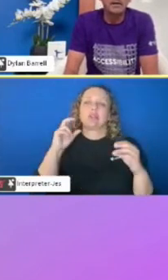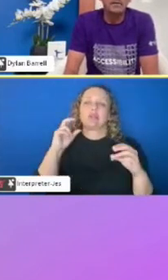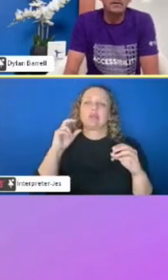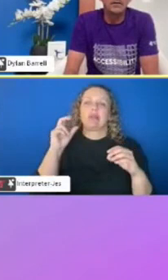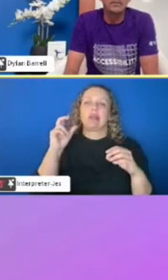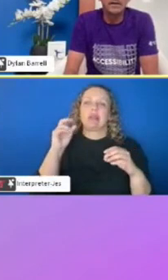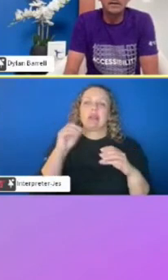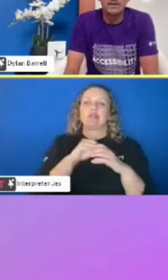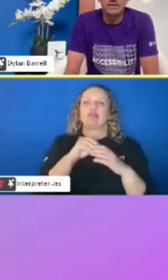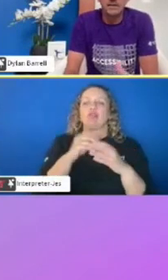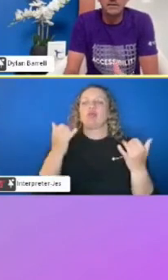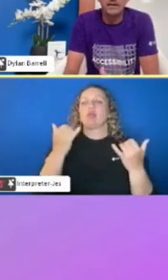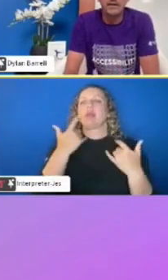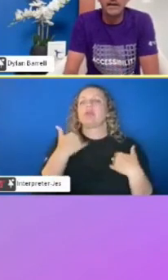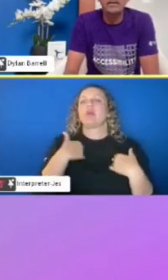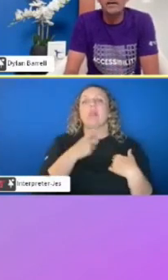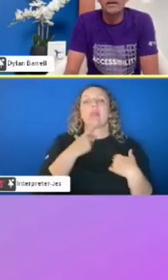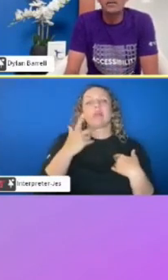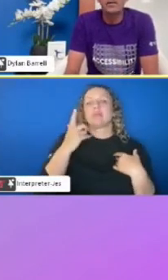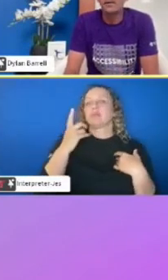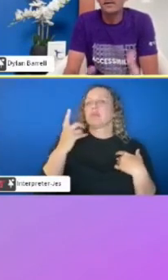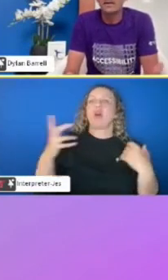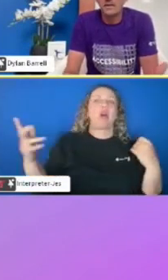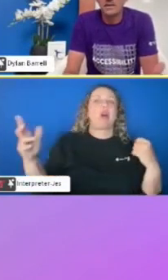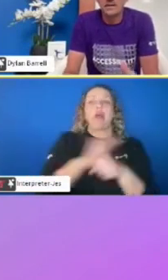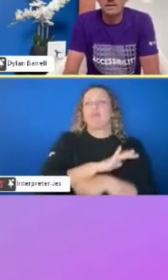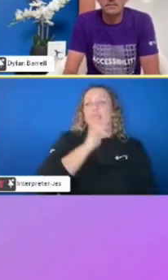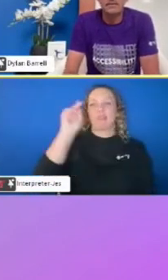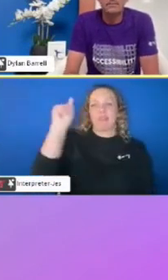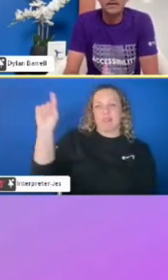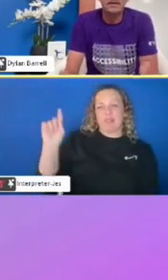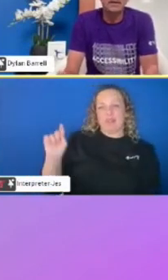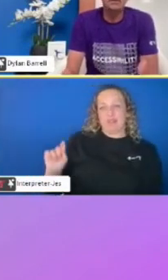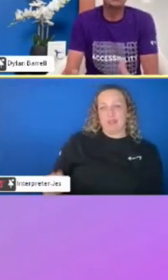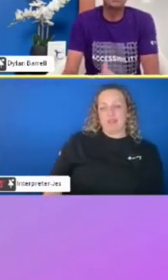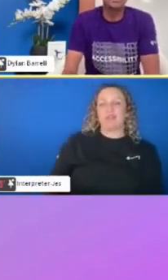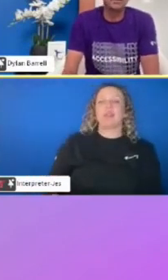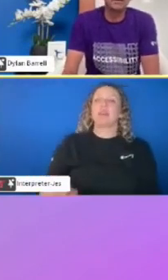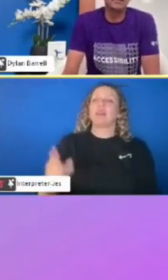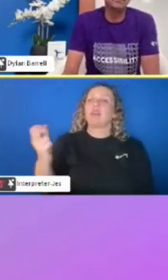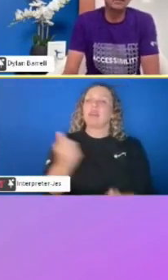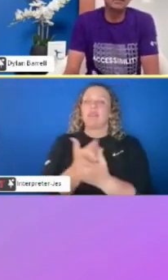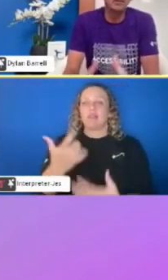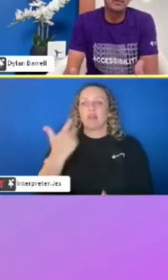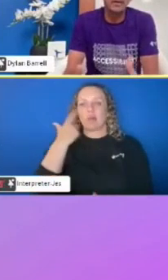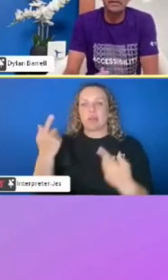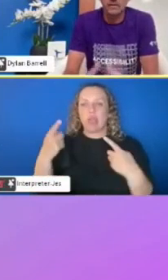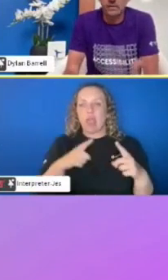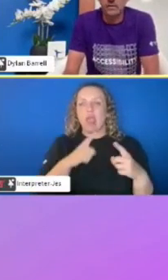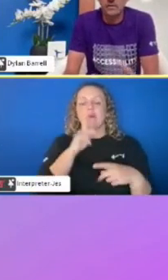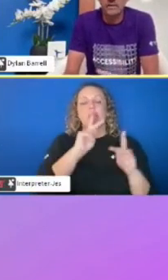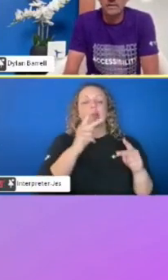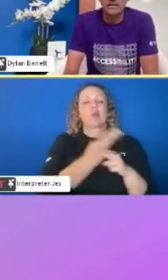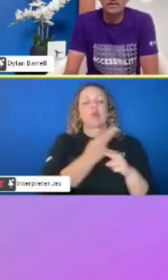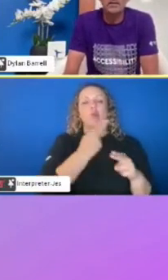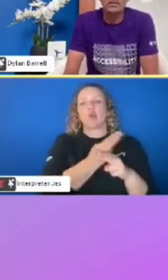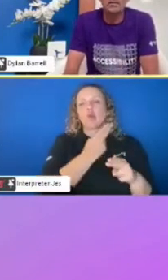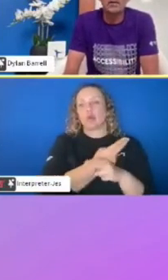of automated testing based around axe. We're seeing similar things happen in some of the products for people who use axe that are not Deque.